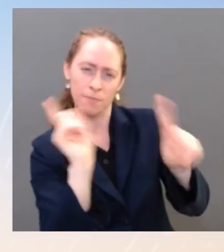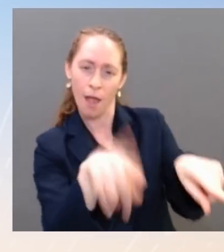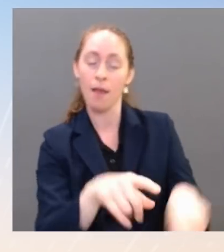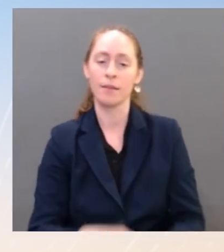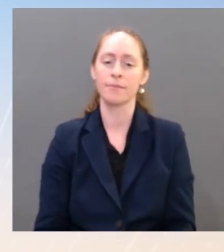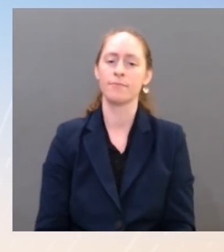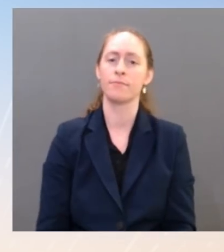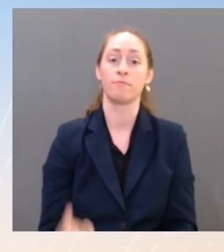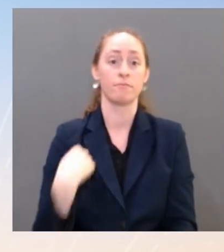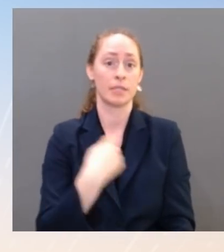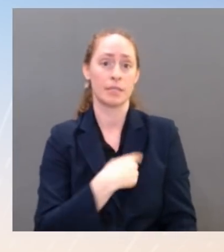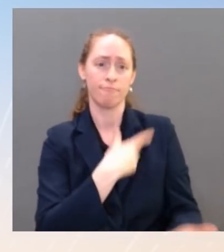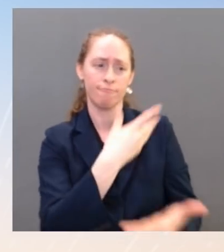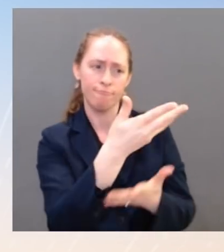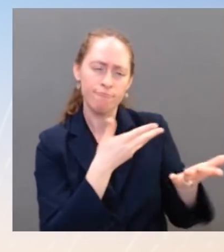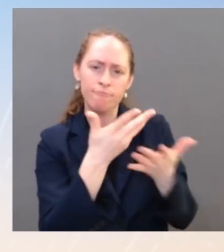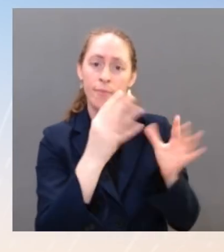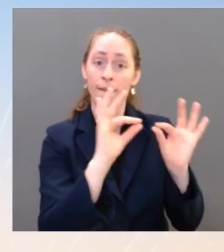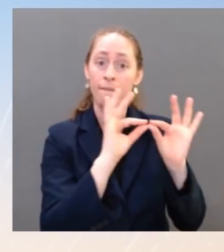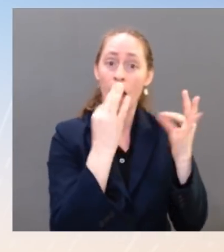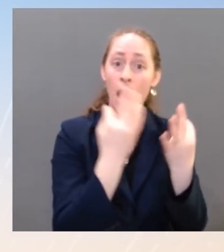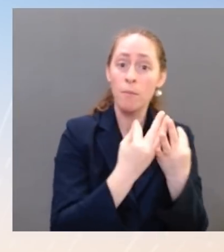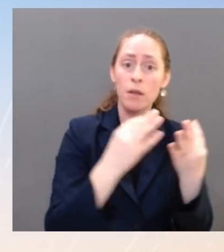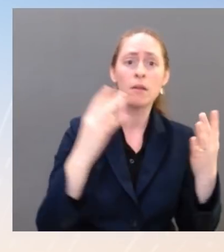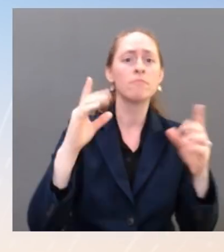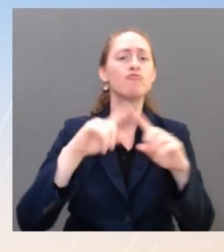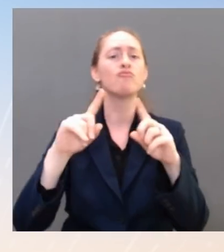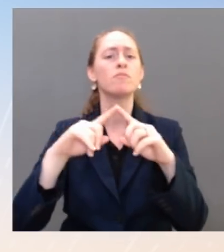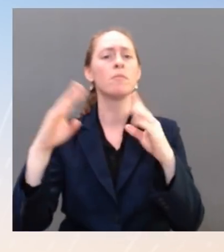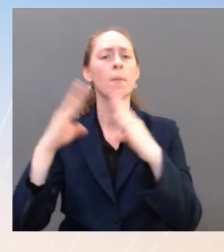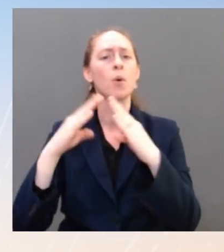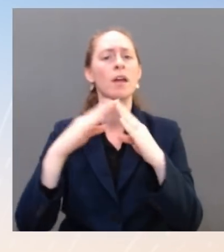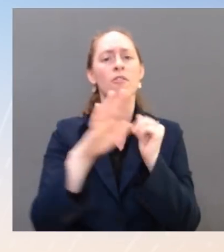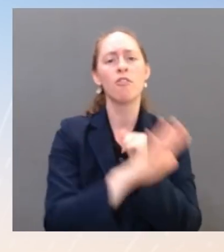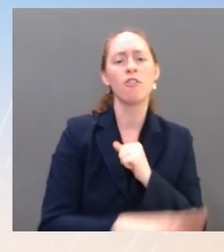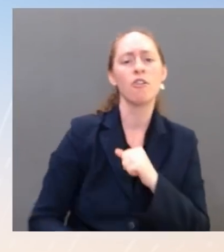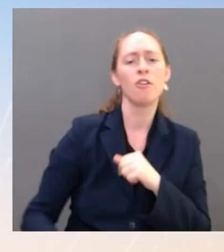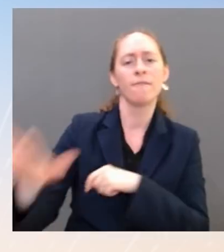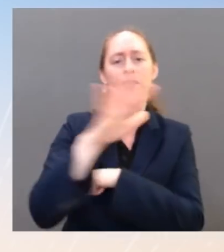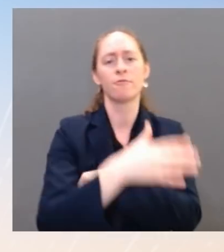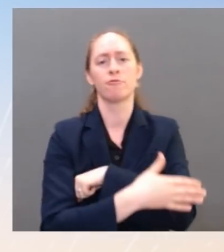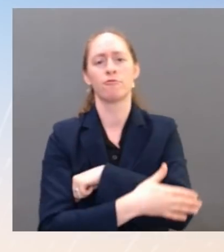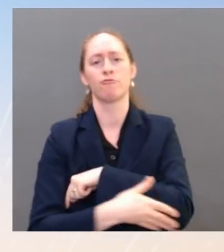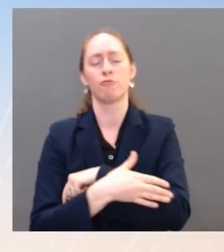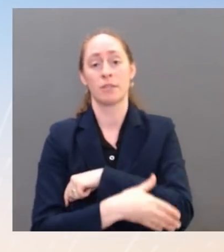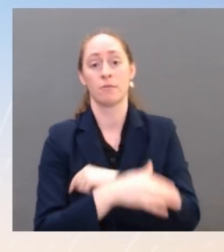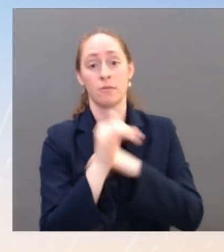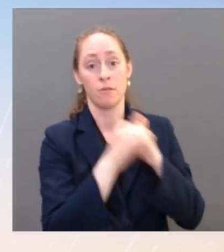The President's bipartisan infrastructure law is an historic down payment on ensuring that future generations,